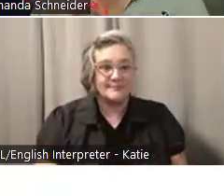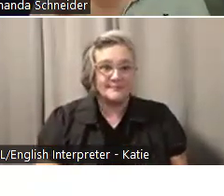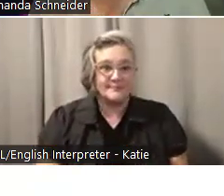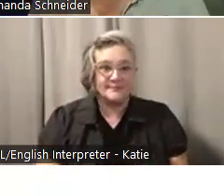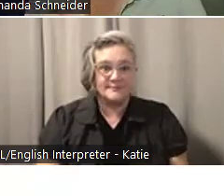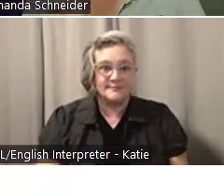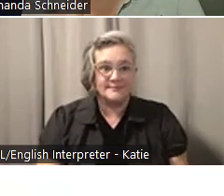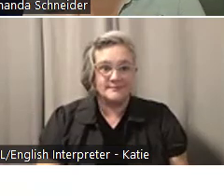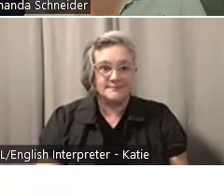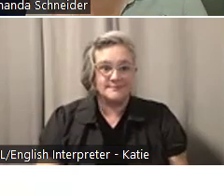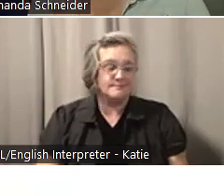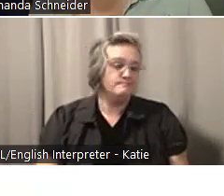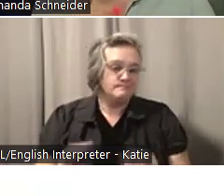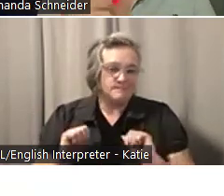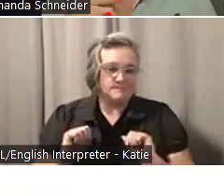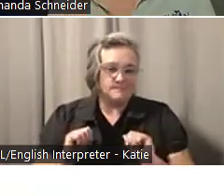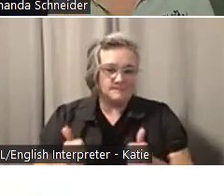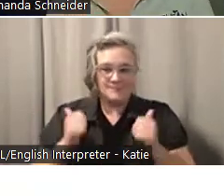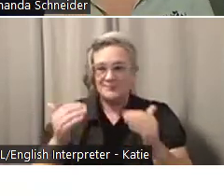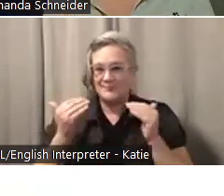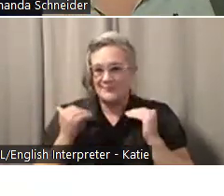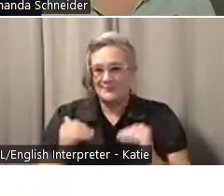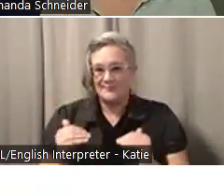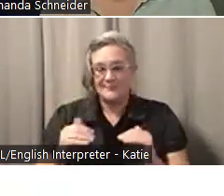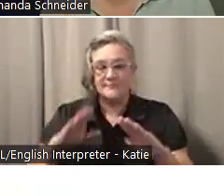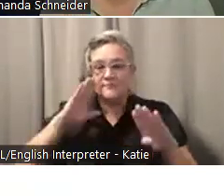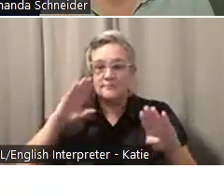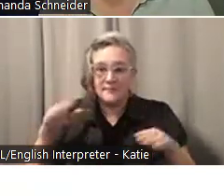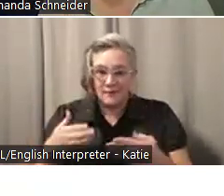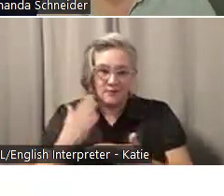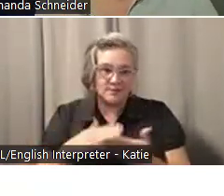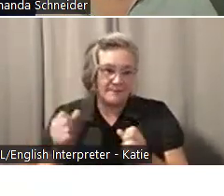All right, so let's now dive into some of the strategies.